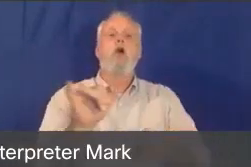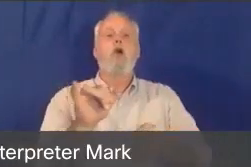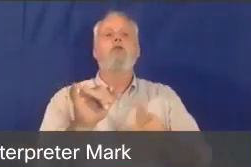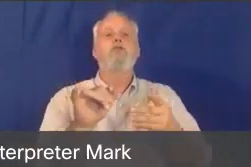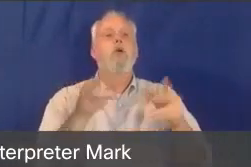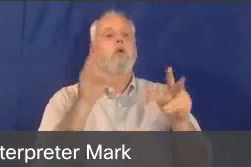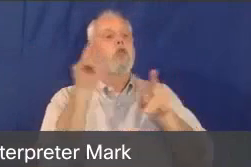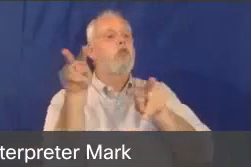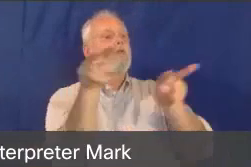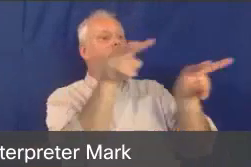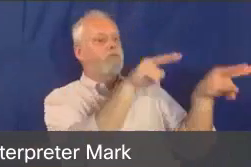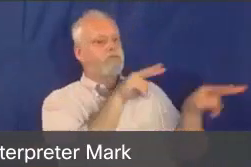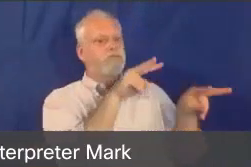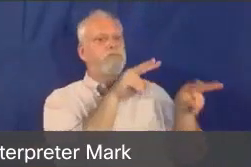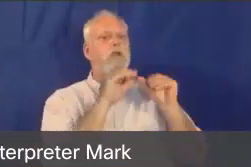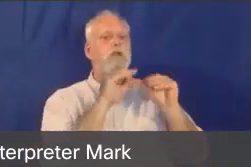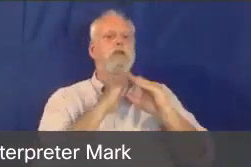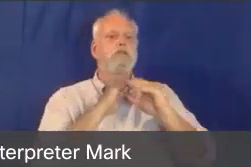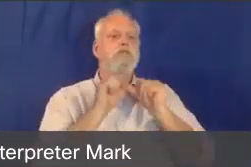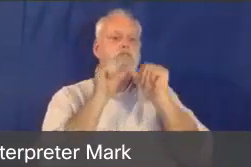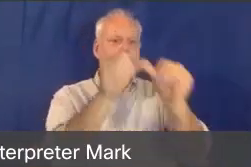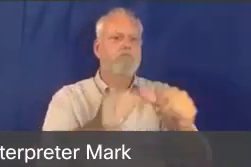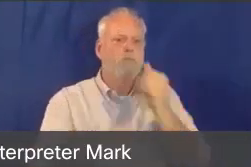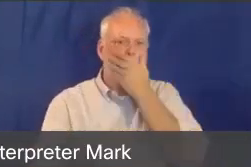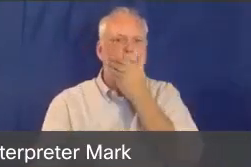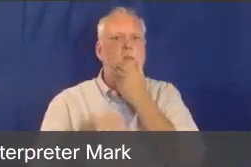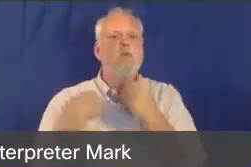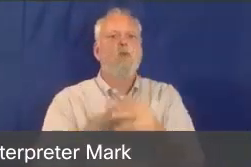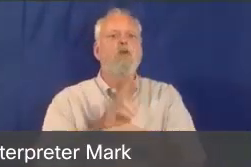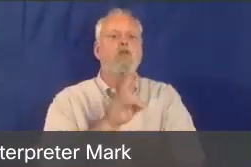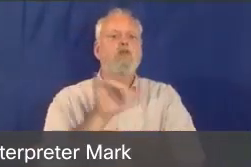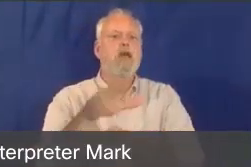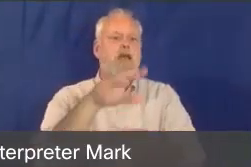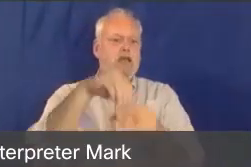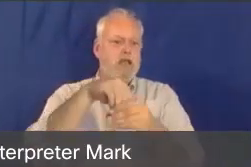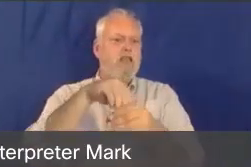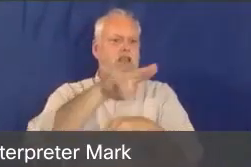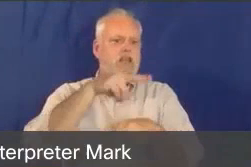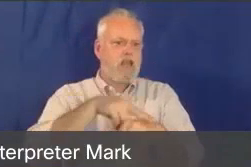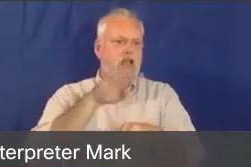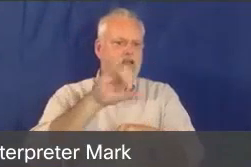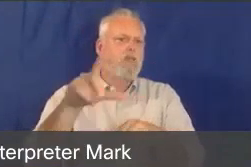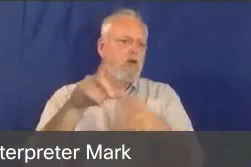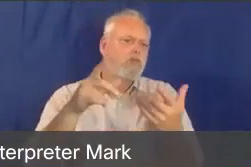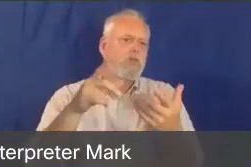That'll be what we use 70 of the National Law subject to a critical by the national park service signaling.